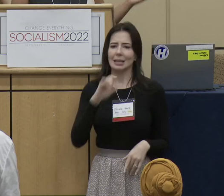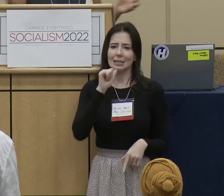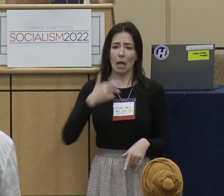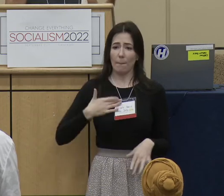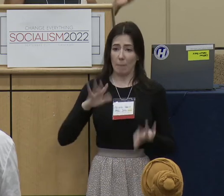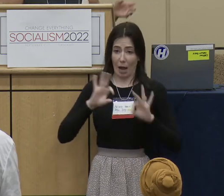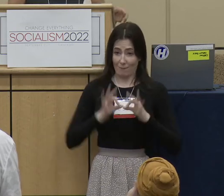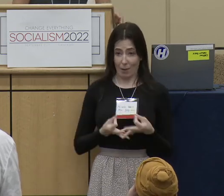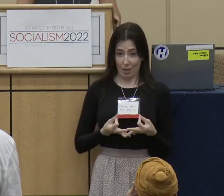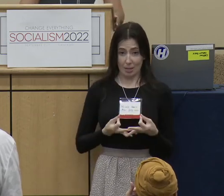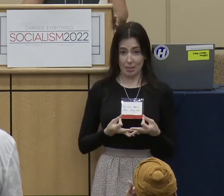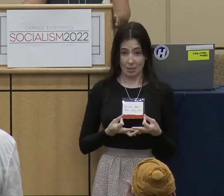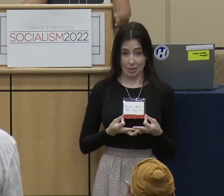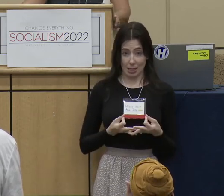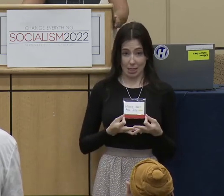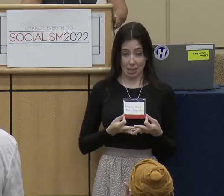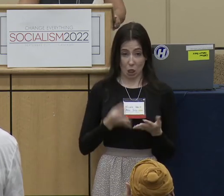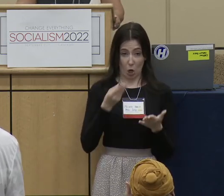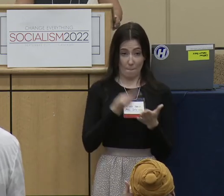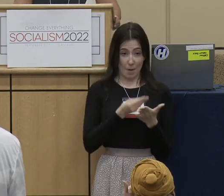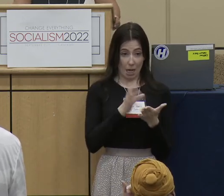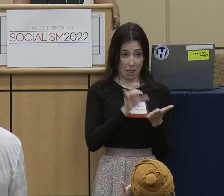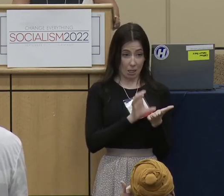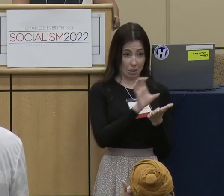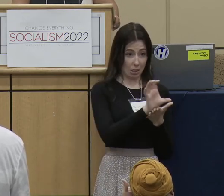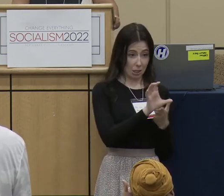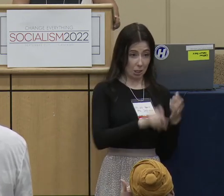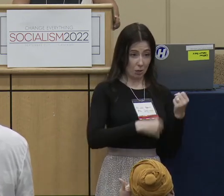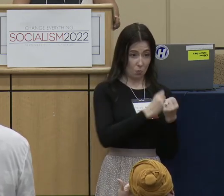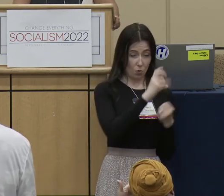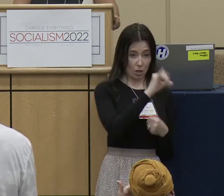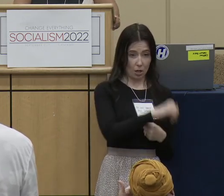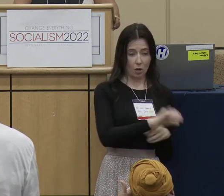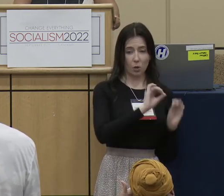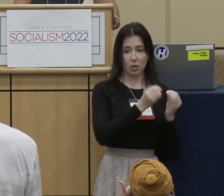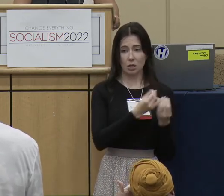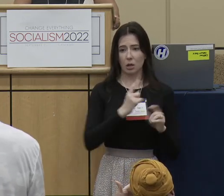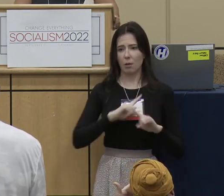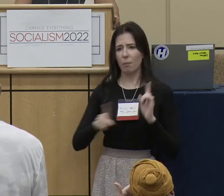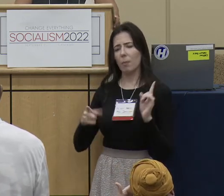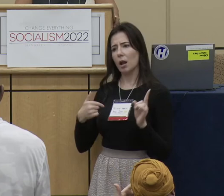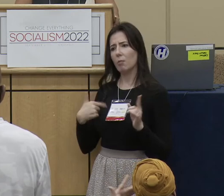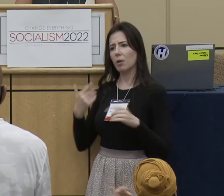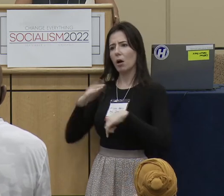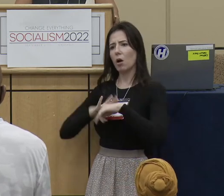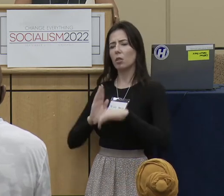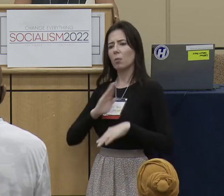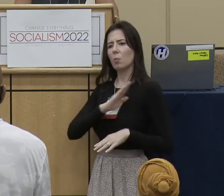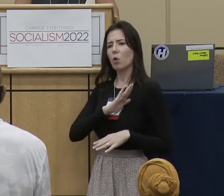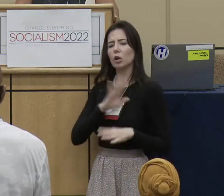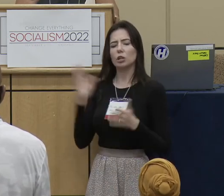organizers, right. Not my family fortune or anything, but